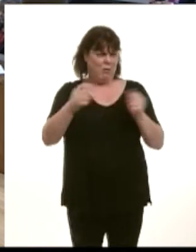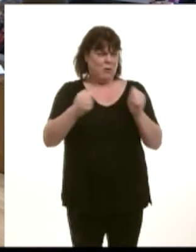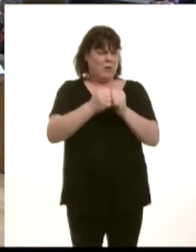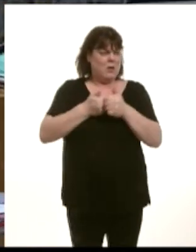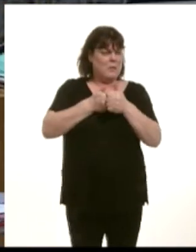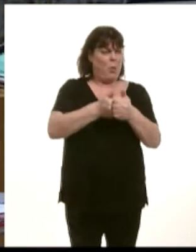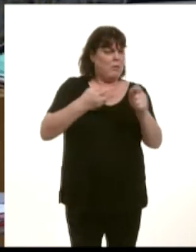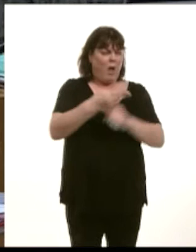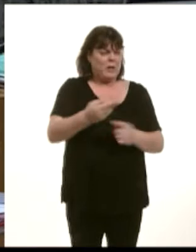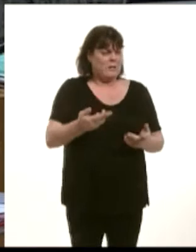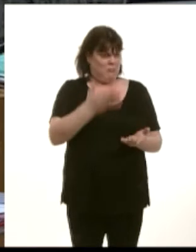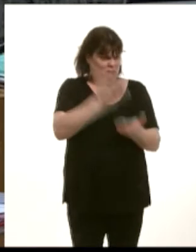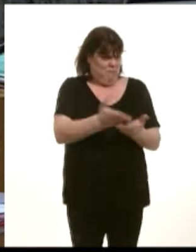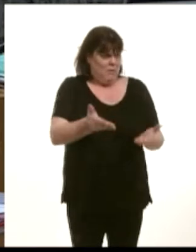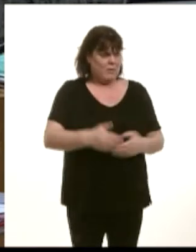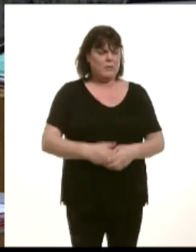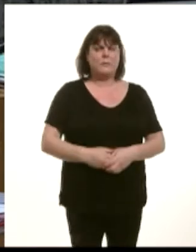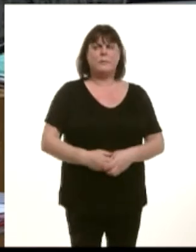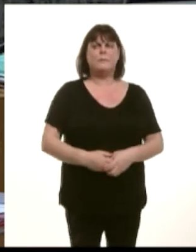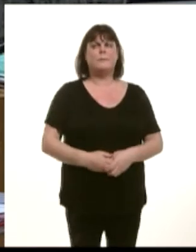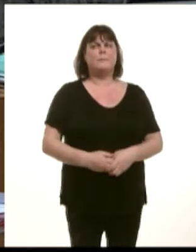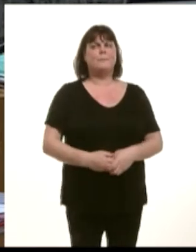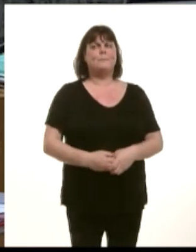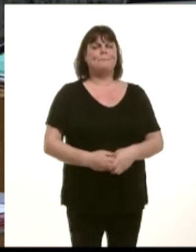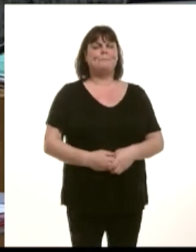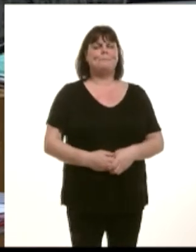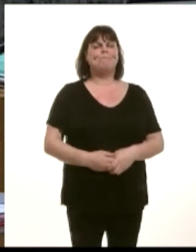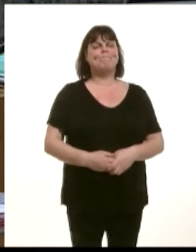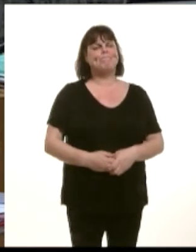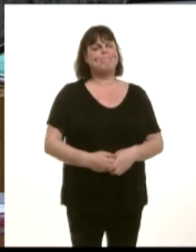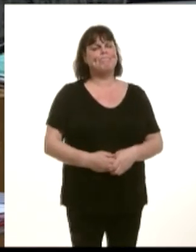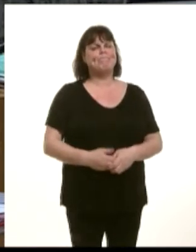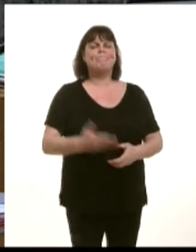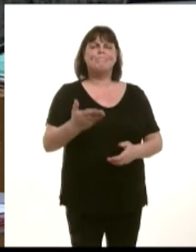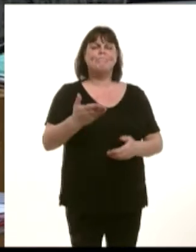Isn’t that the case, First Minister? Carwyn Jones: I can assure the leader of Plaid Cymru that I have no desire whatsoever to